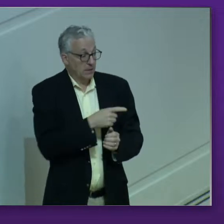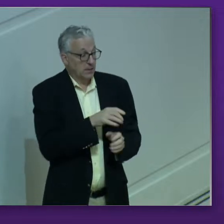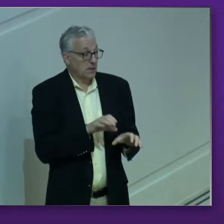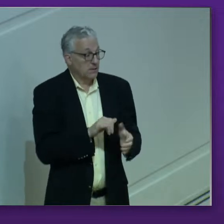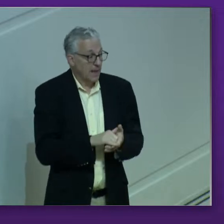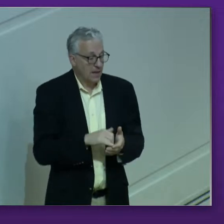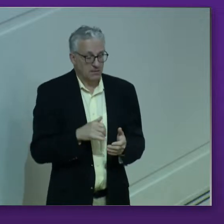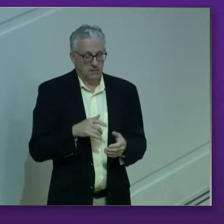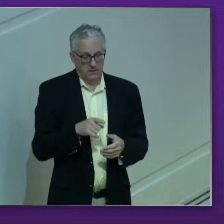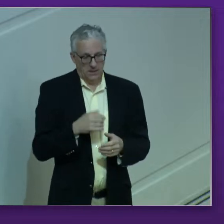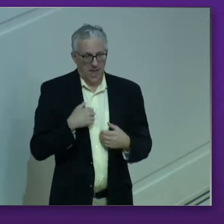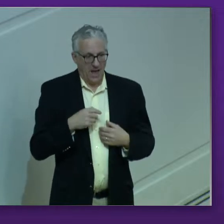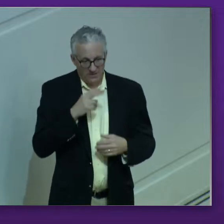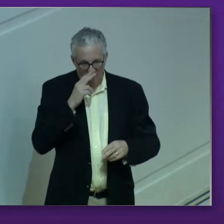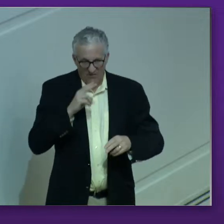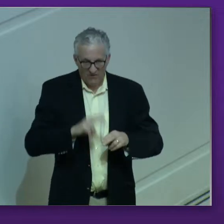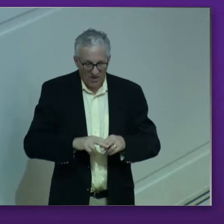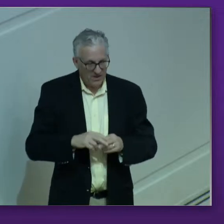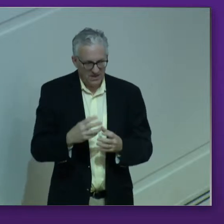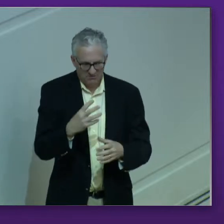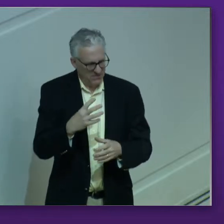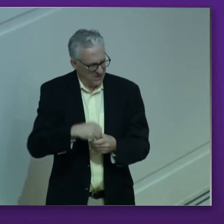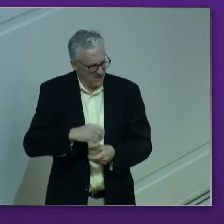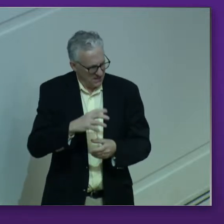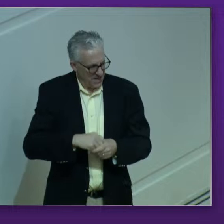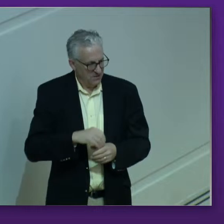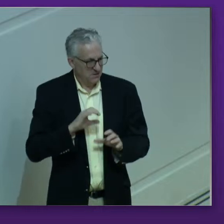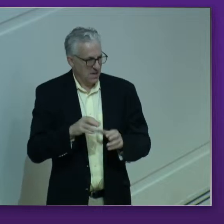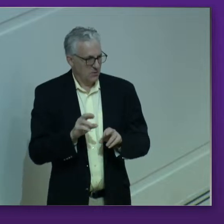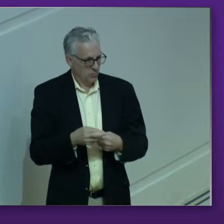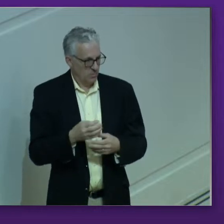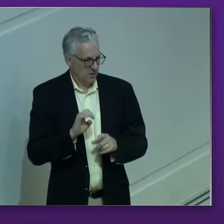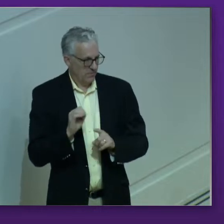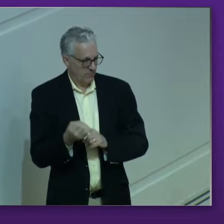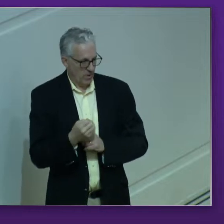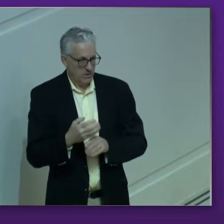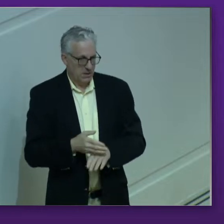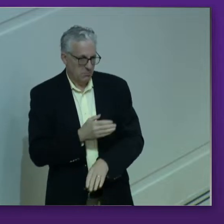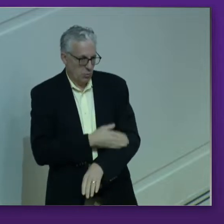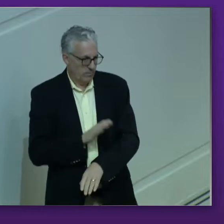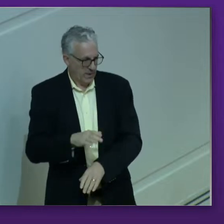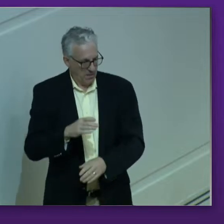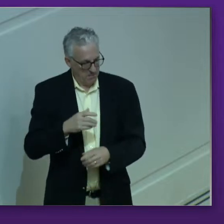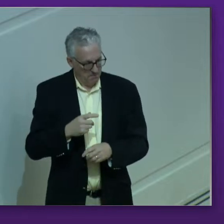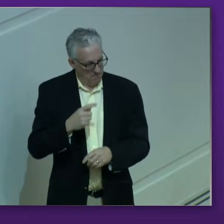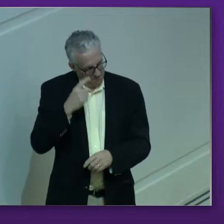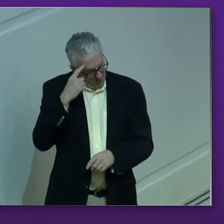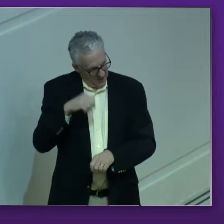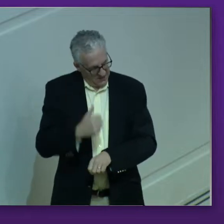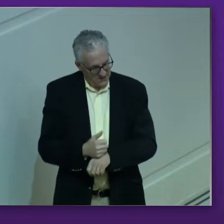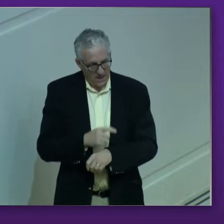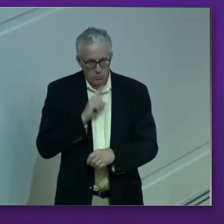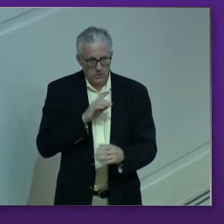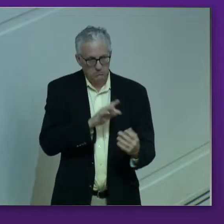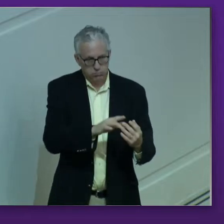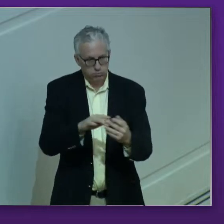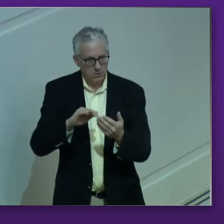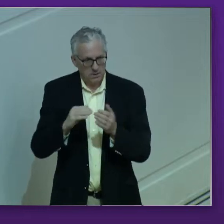TEACHING GOAL IS TO ENCOURAGE STUDENTS TO THINK OF MATH AS SOMETHING TO BE ENJOYED AND DISCOVERED.